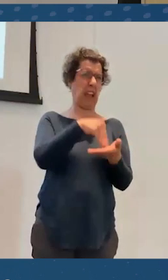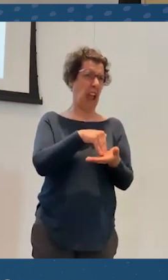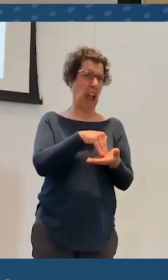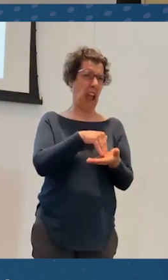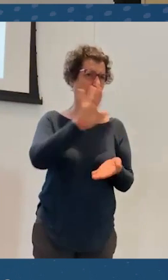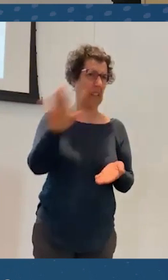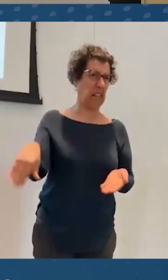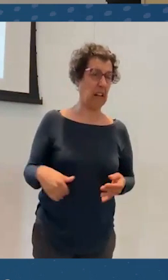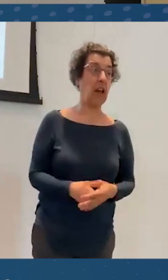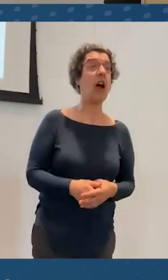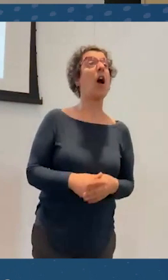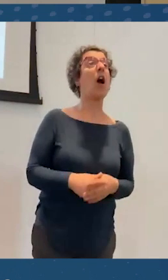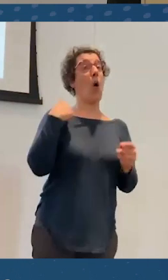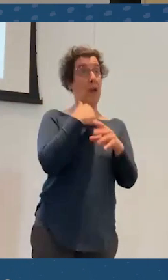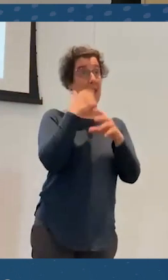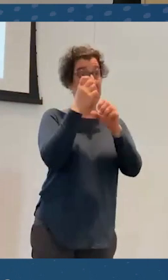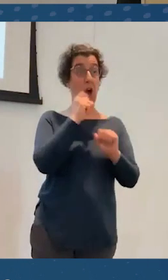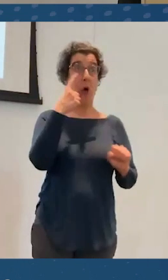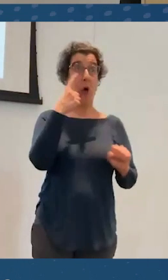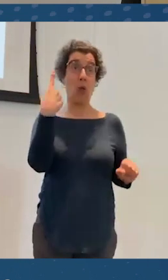We only get one chance at a first impression,